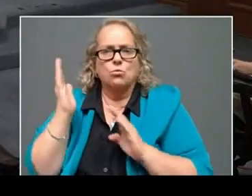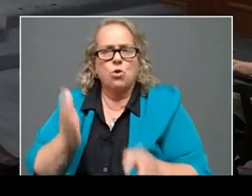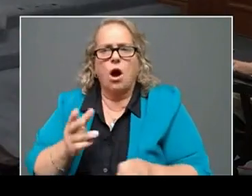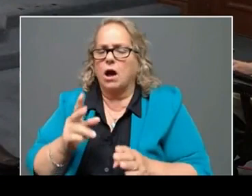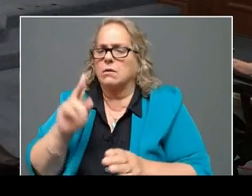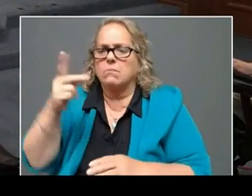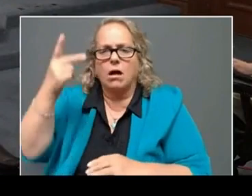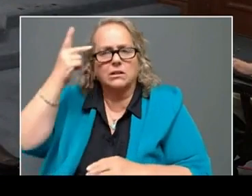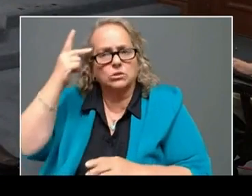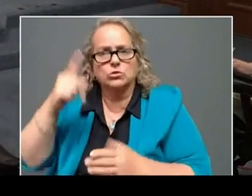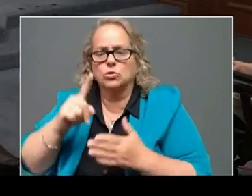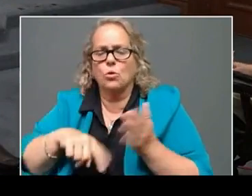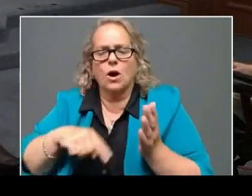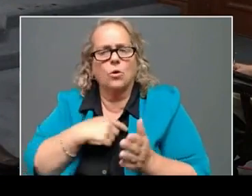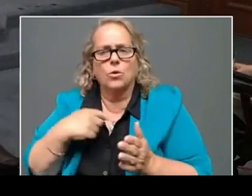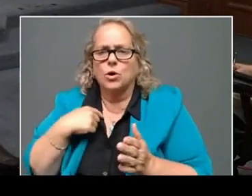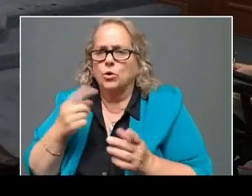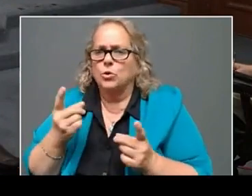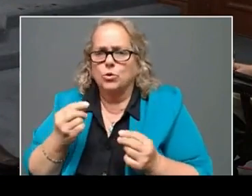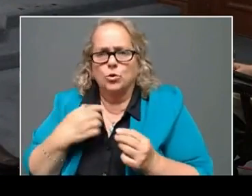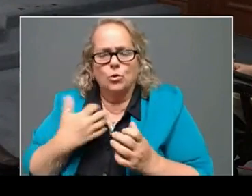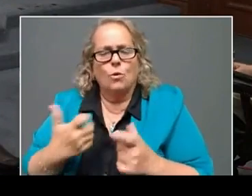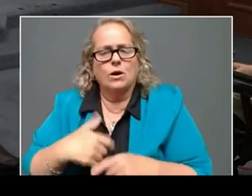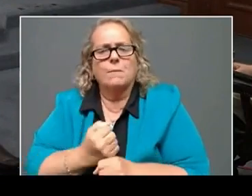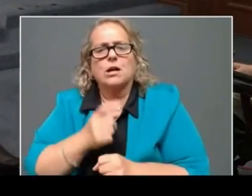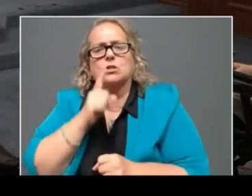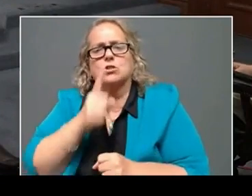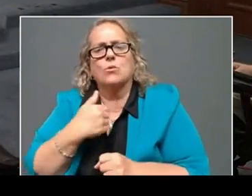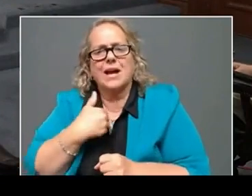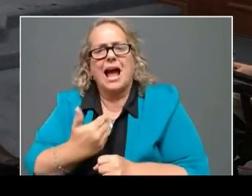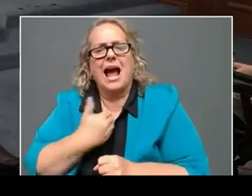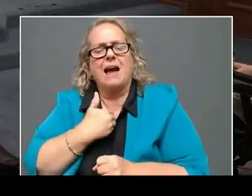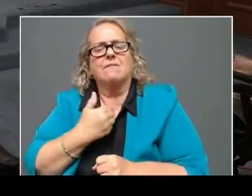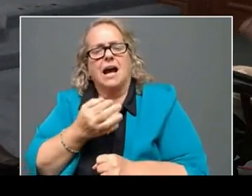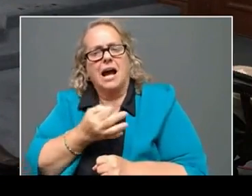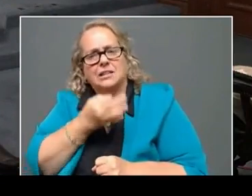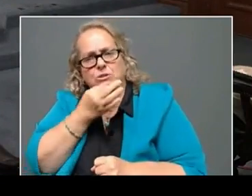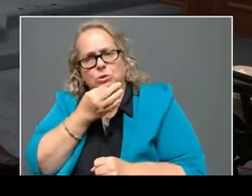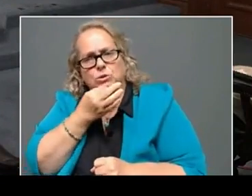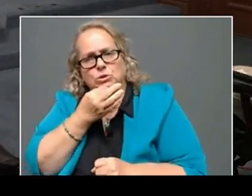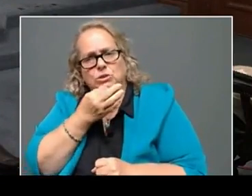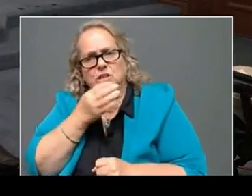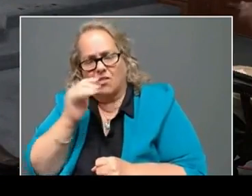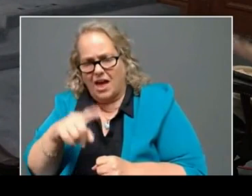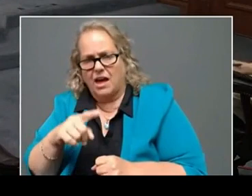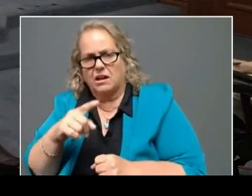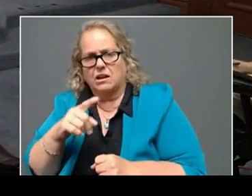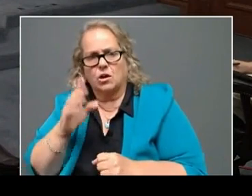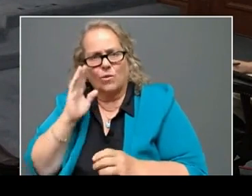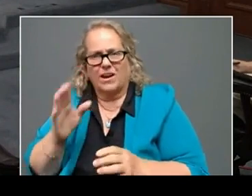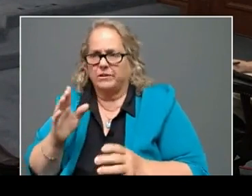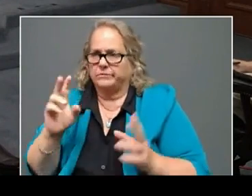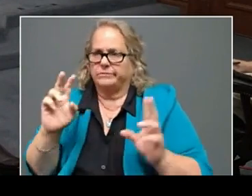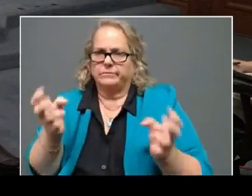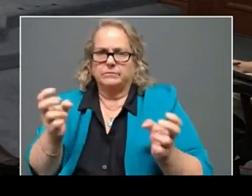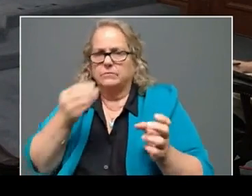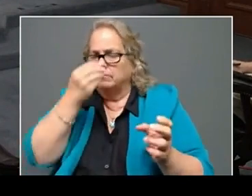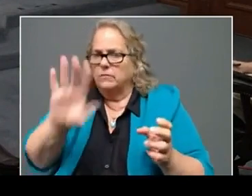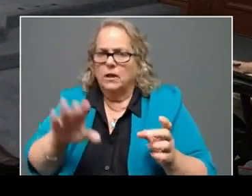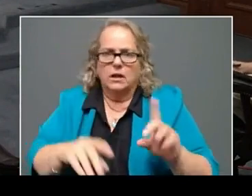we've got um experts that hopefully cross any party administration etcetera